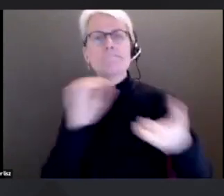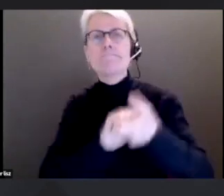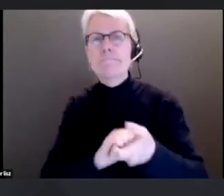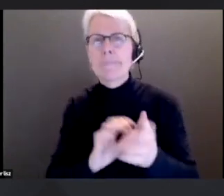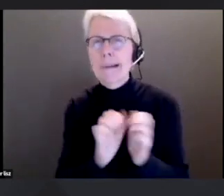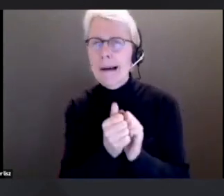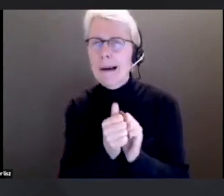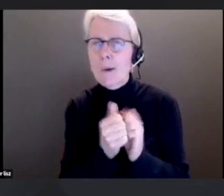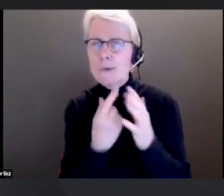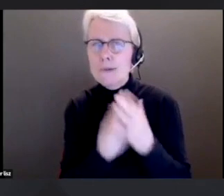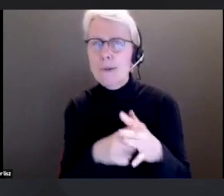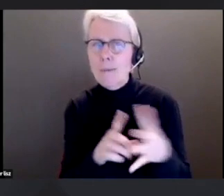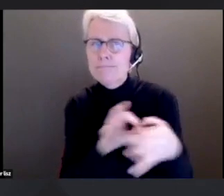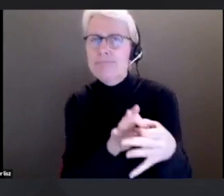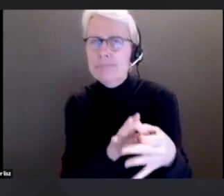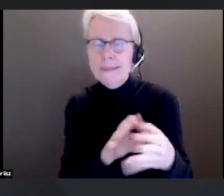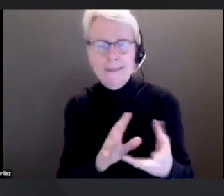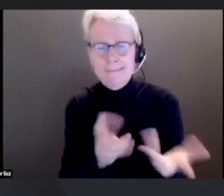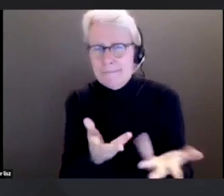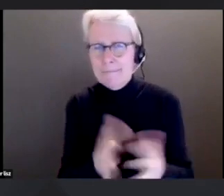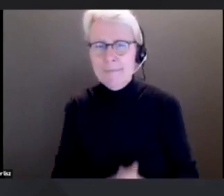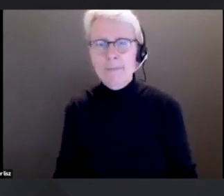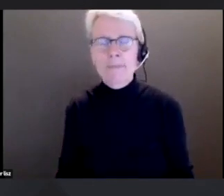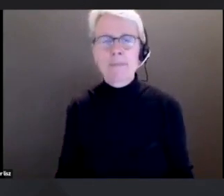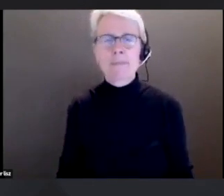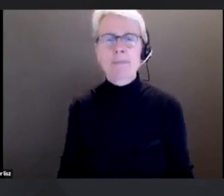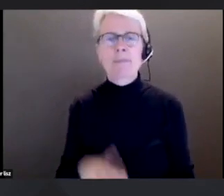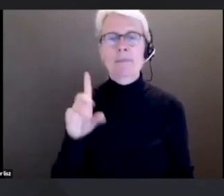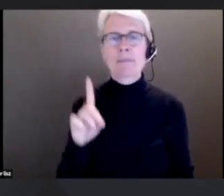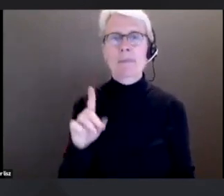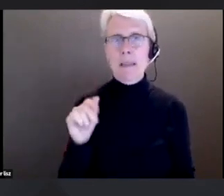Well, I think it's probably like most business people, if you aren't really desperate for, you know,